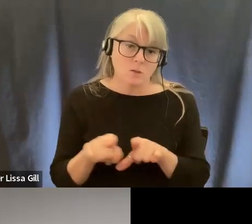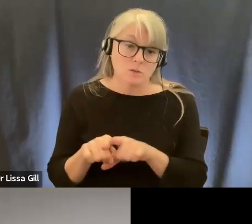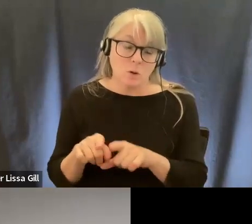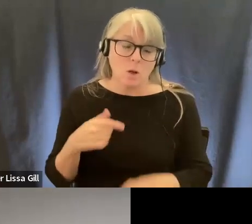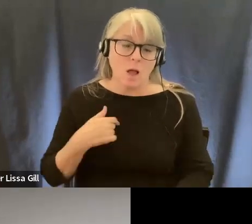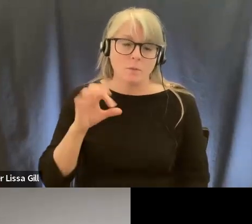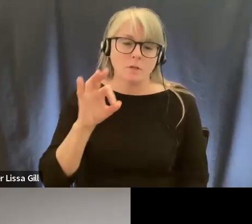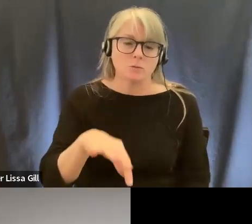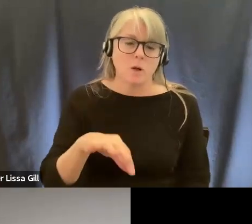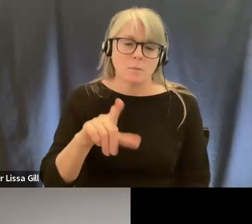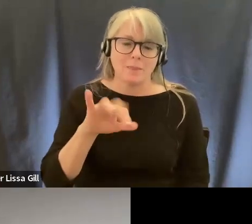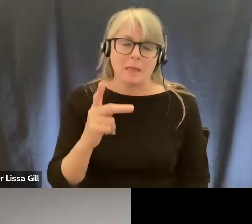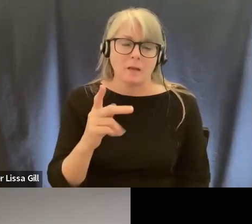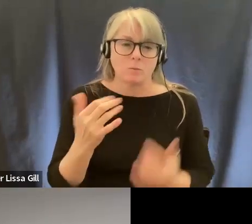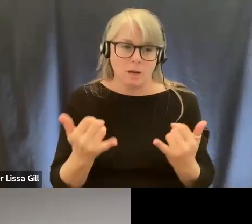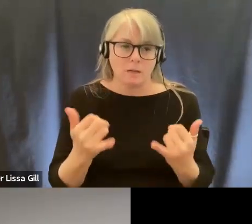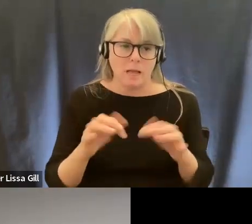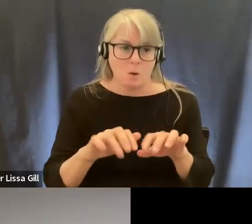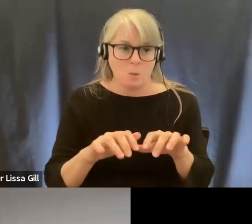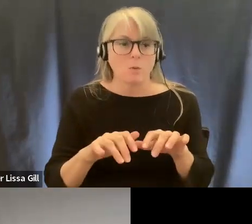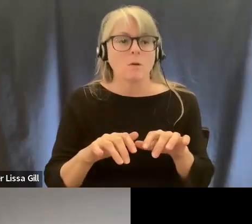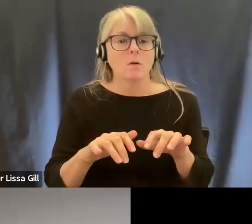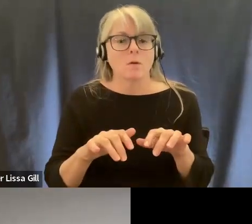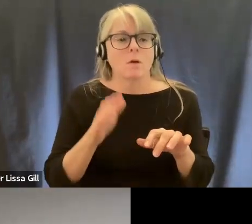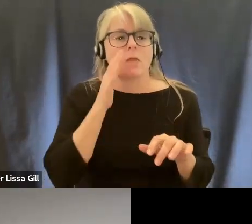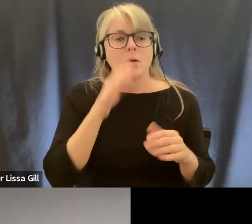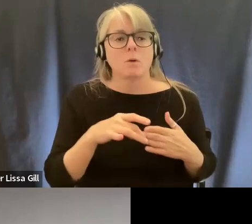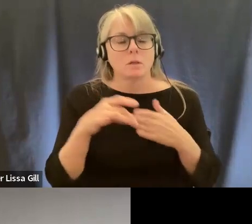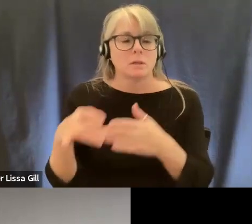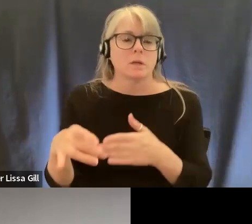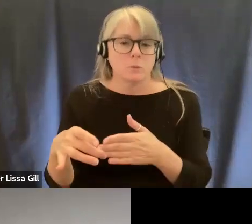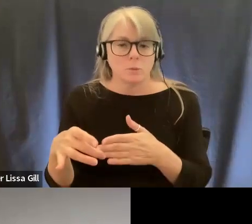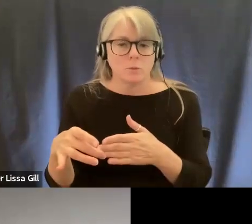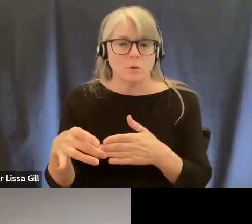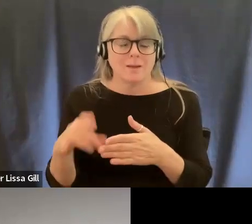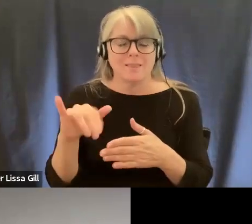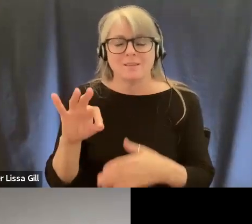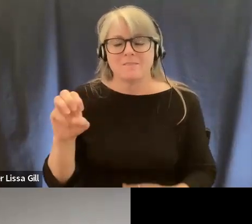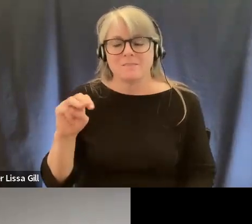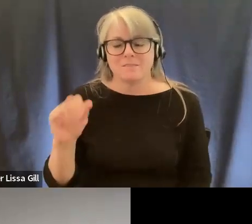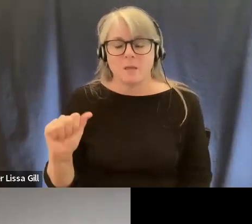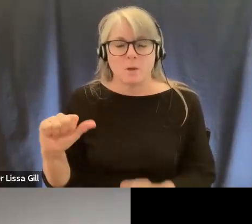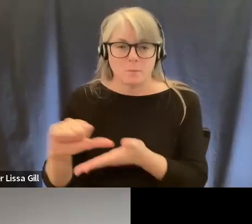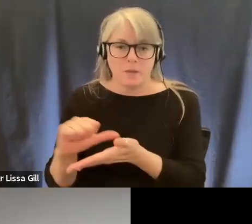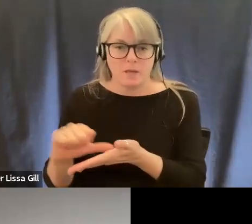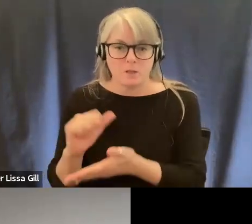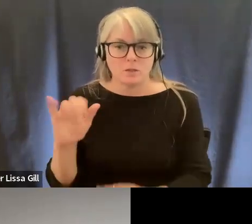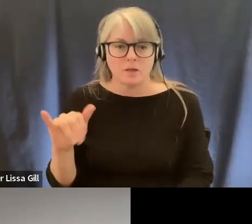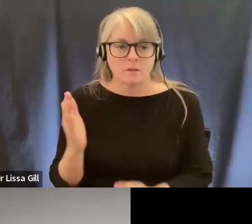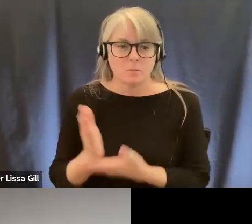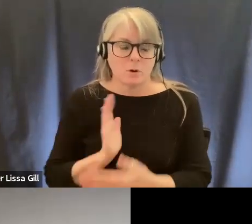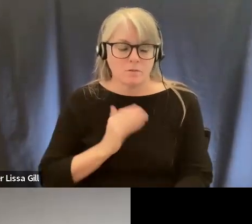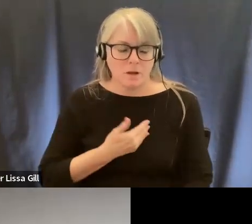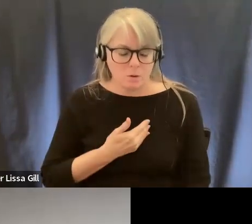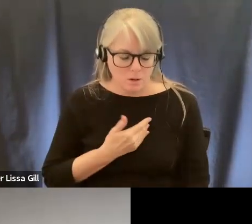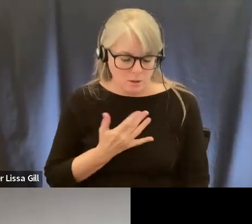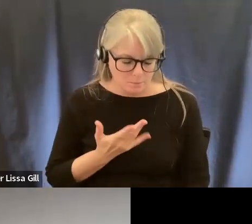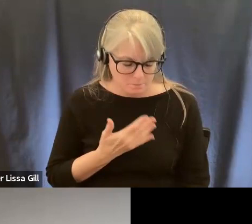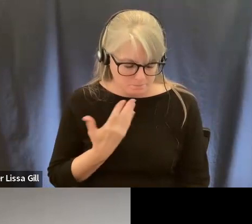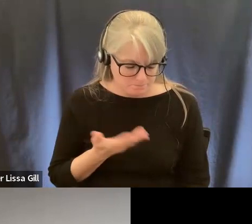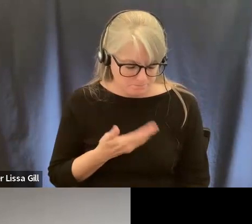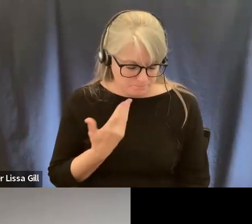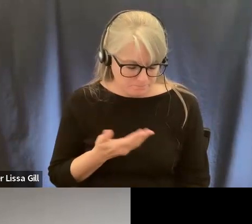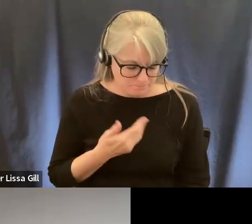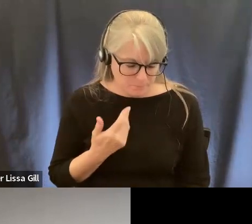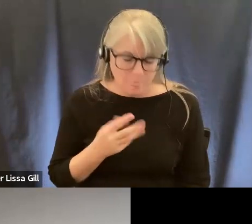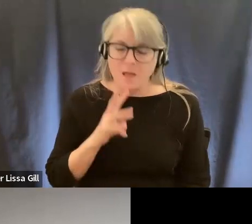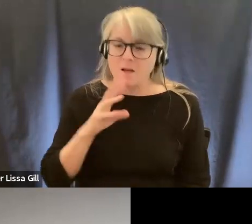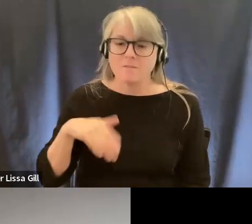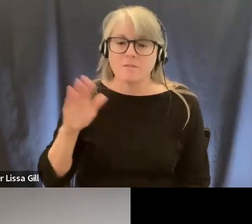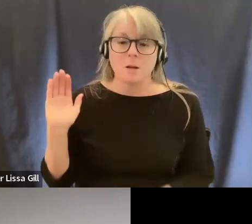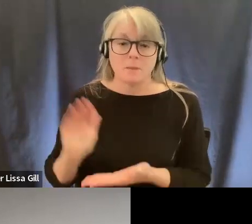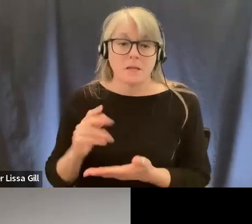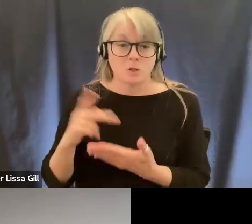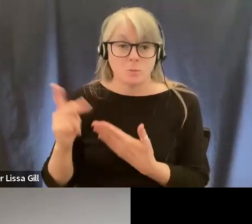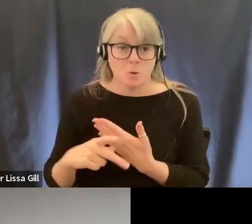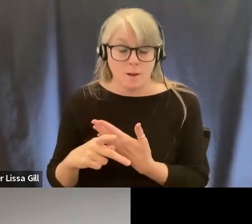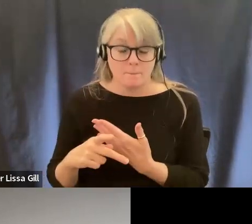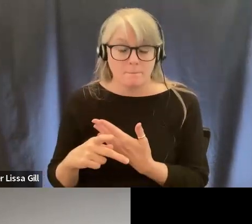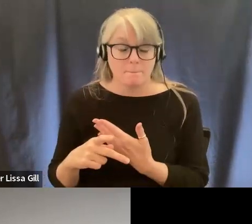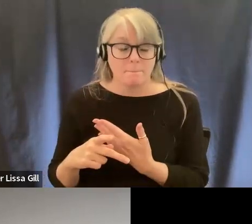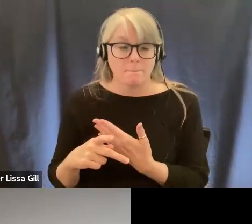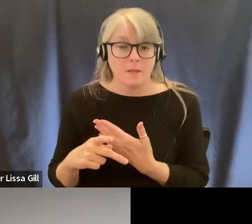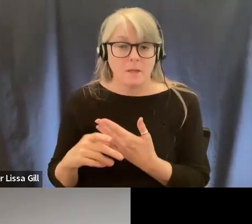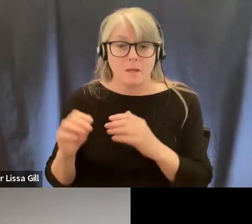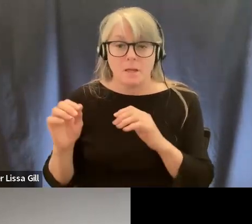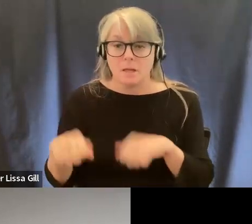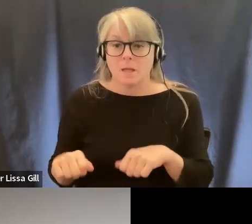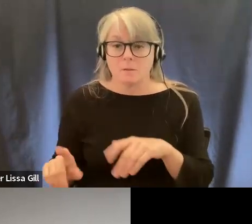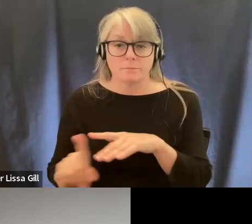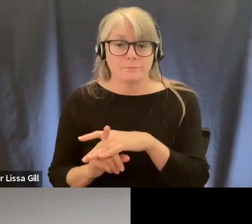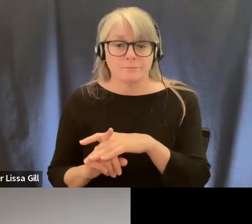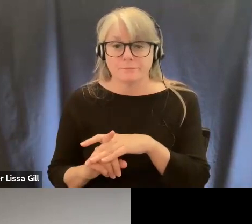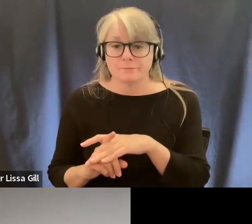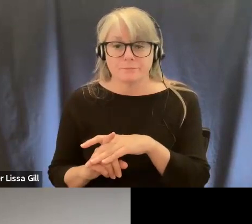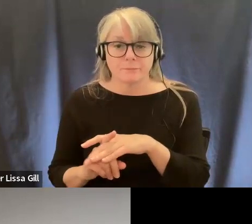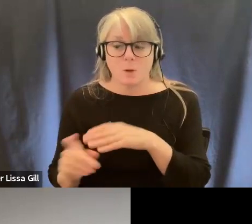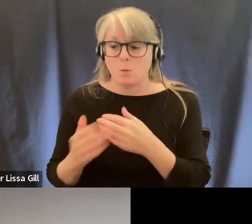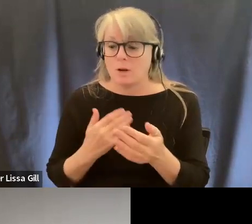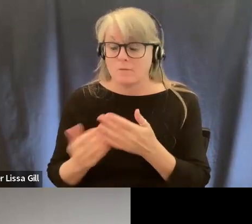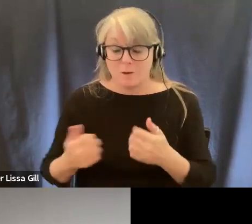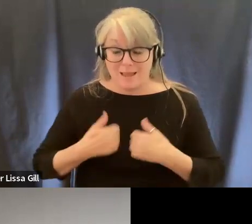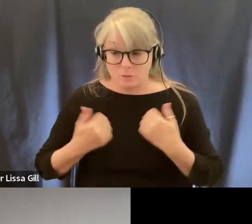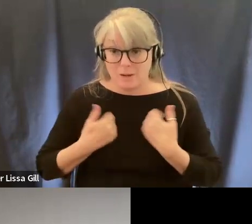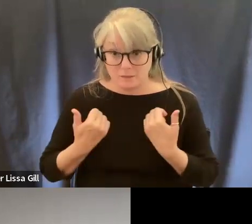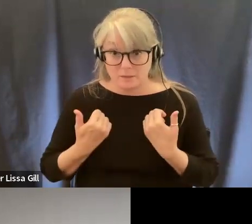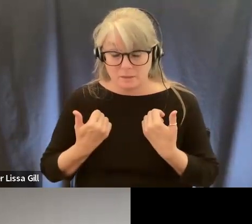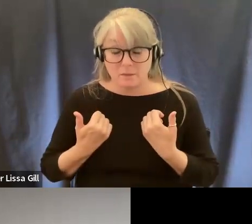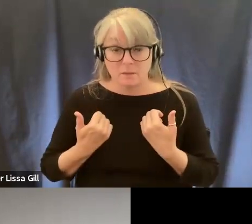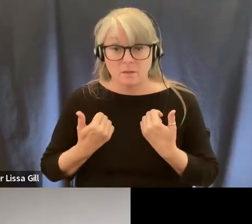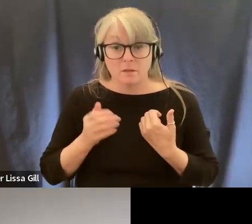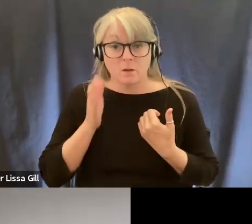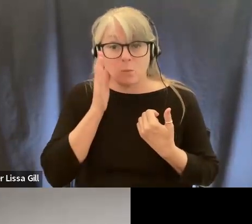Right now that does take you to, it is a FEMA page. It is, part of our, our fluid mitigation program but you can just pop in any address that you're looking at and it'll come up with the risk understanding risk can be difficult.